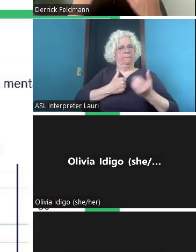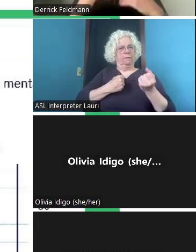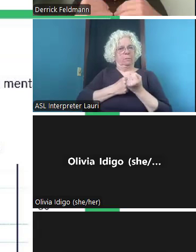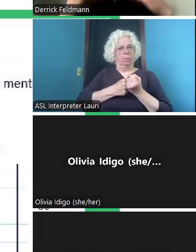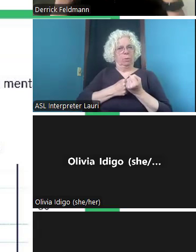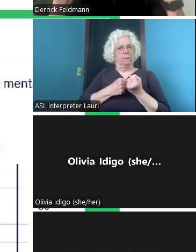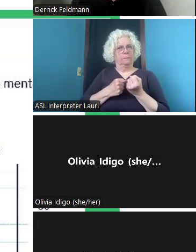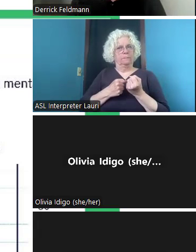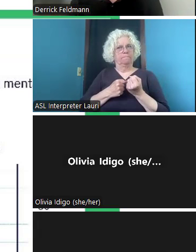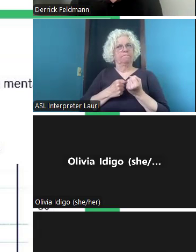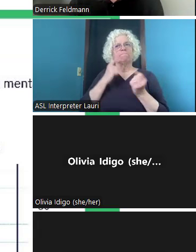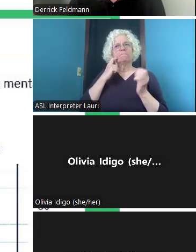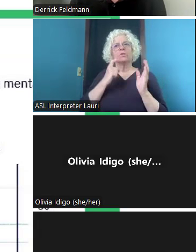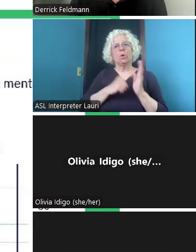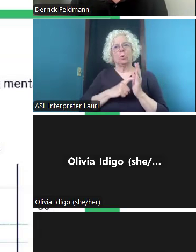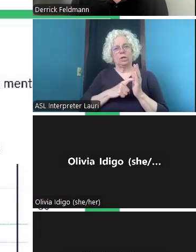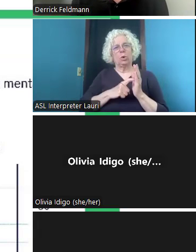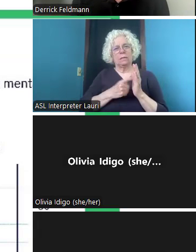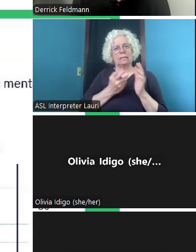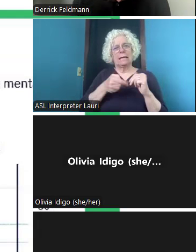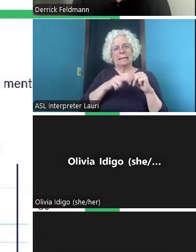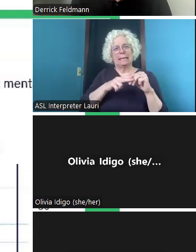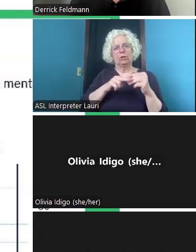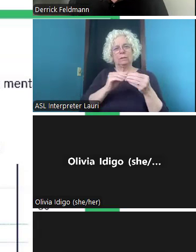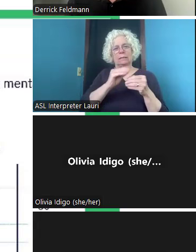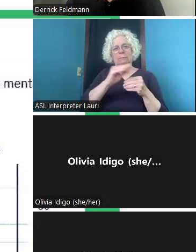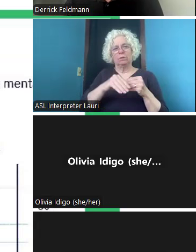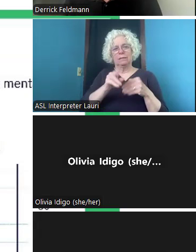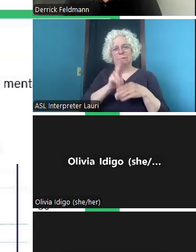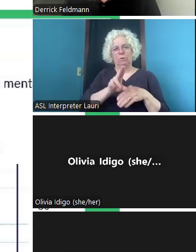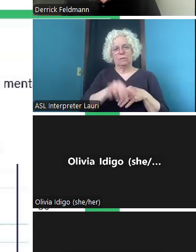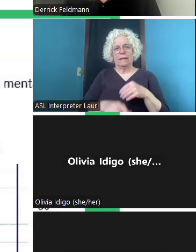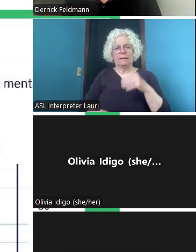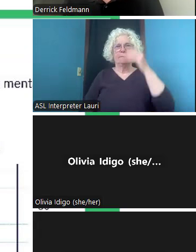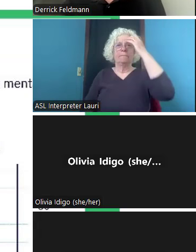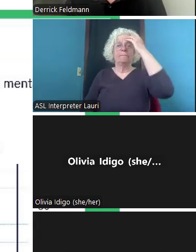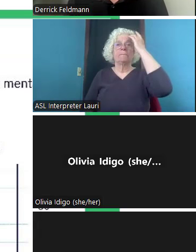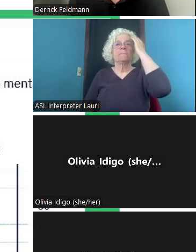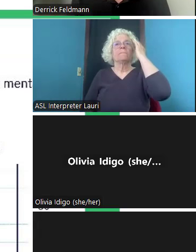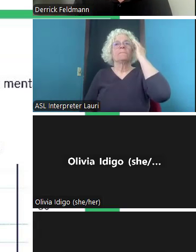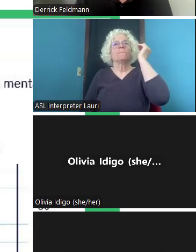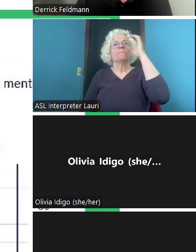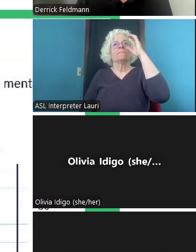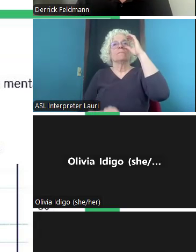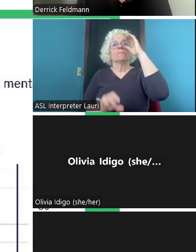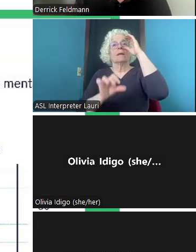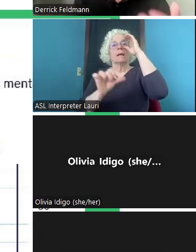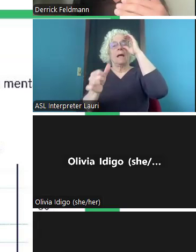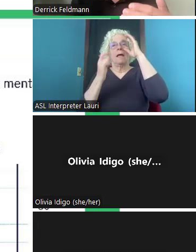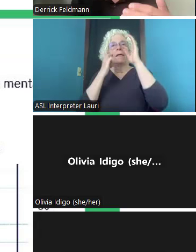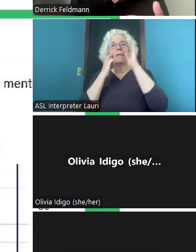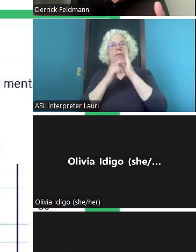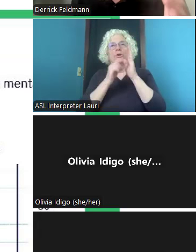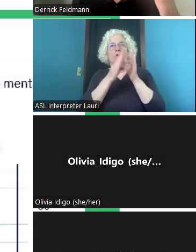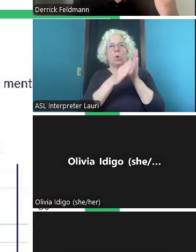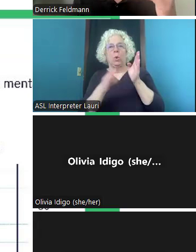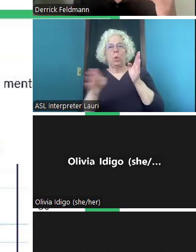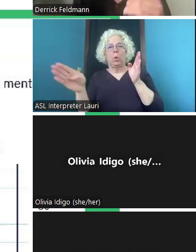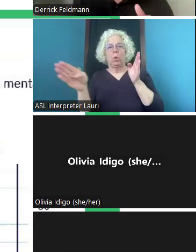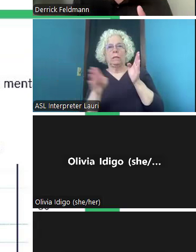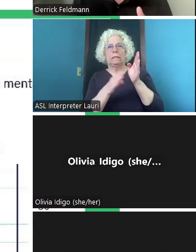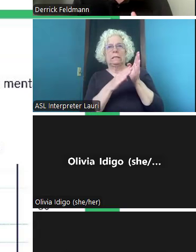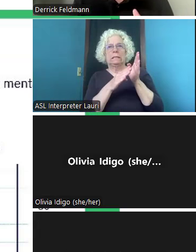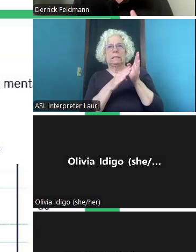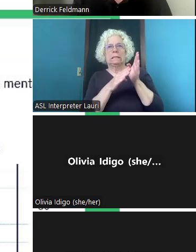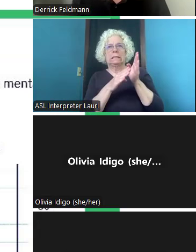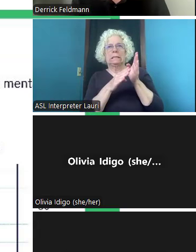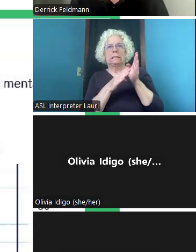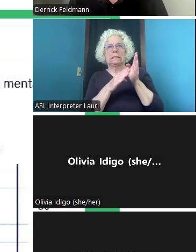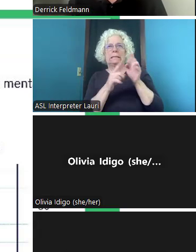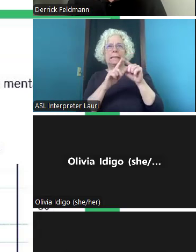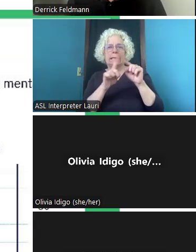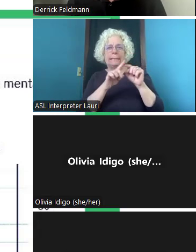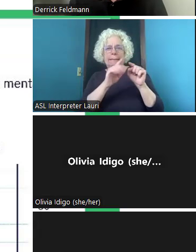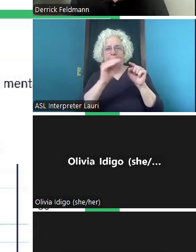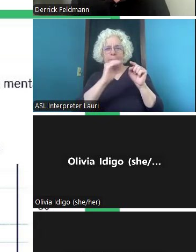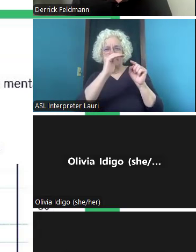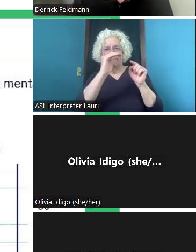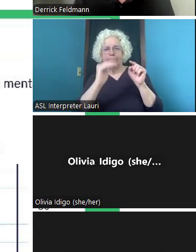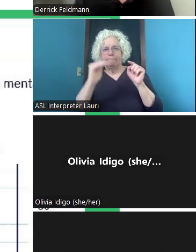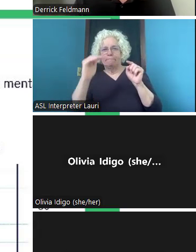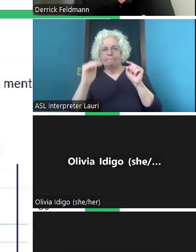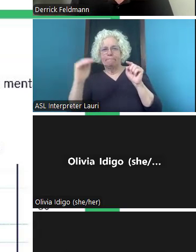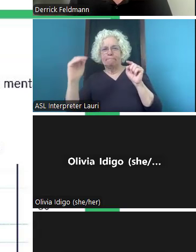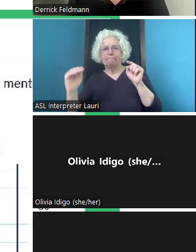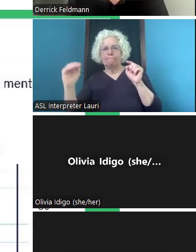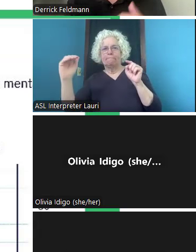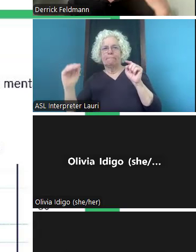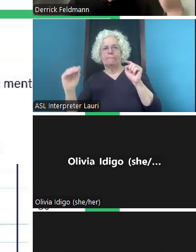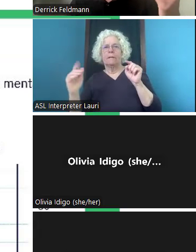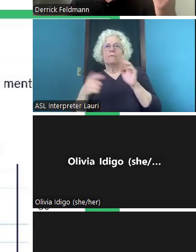So we started to see that increase in usage. Now, there were some other things there, of course, that were sort of near the 70th percentile marks for some of some of our populations.